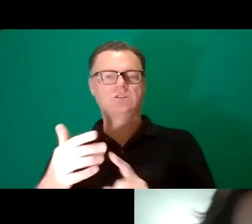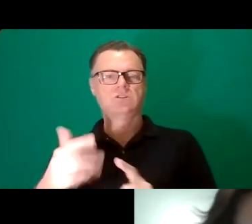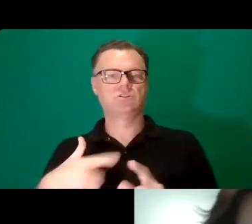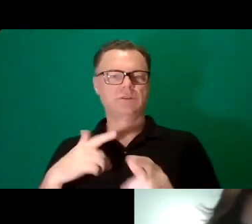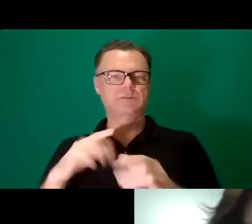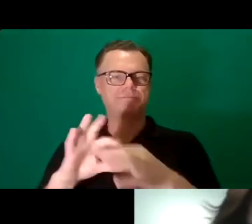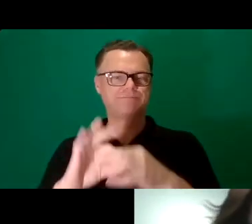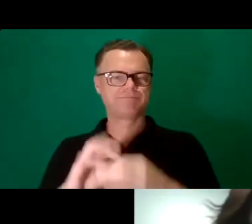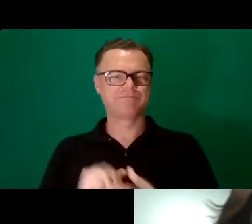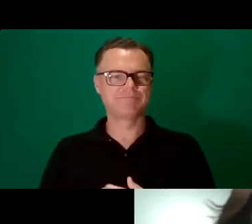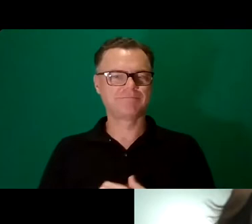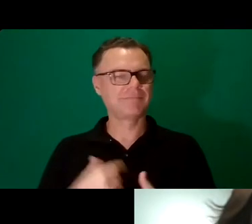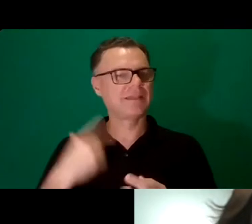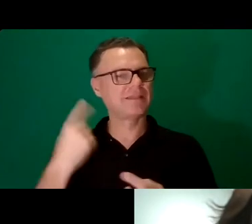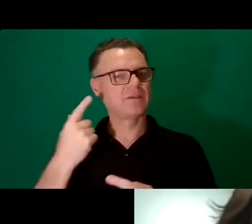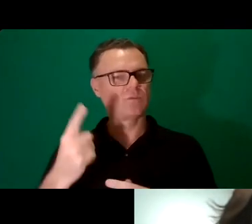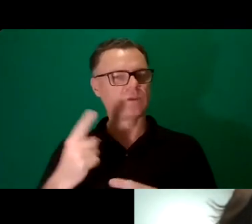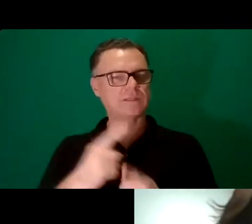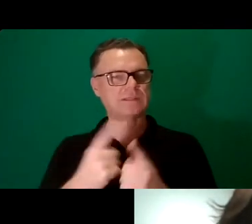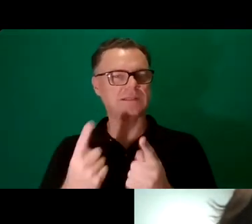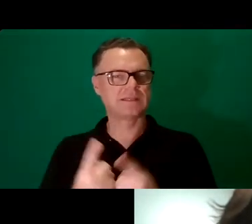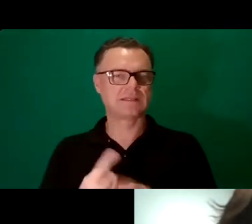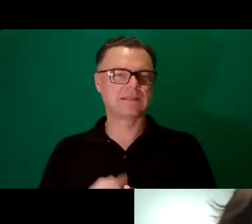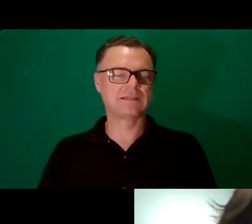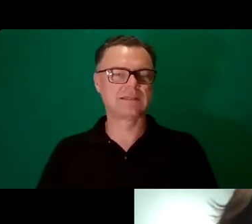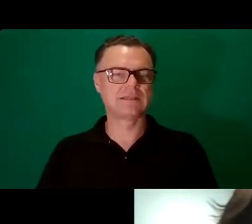And I think one of the things that are very